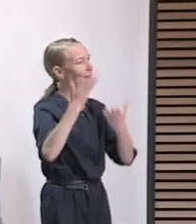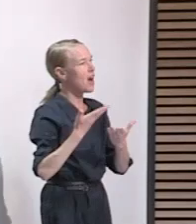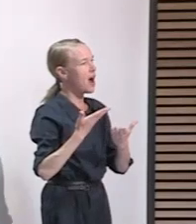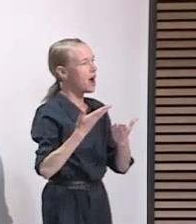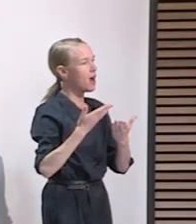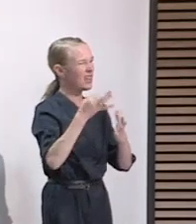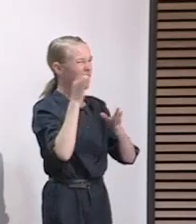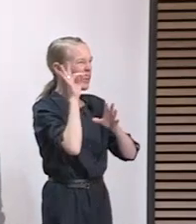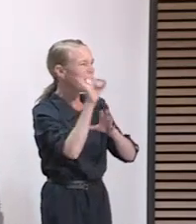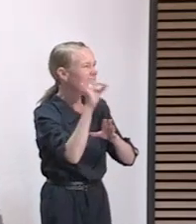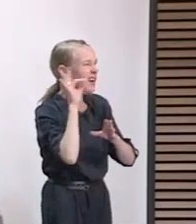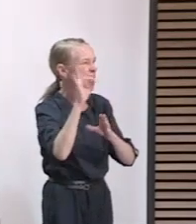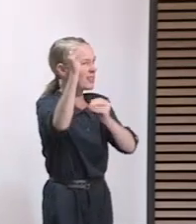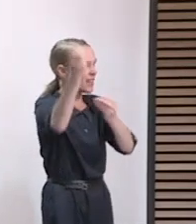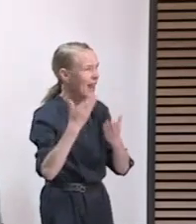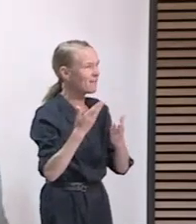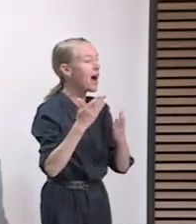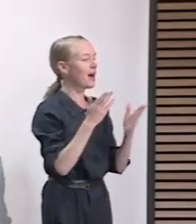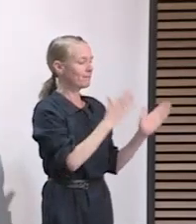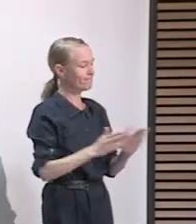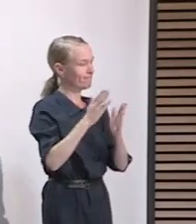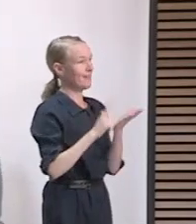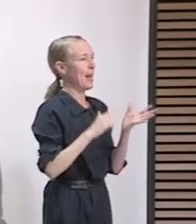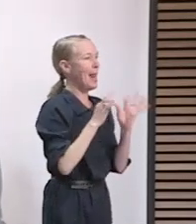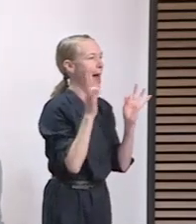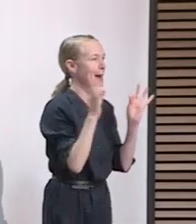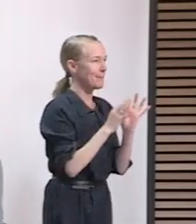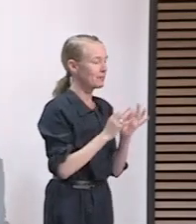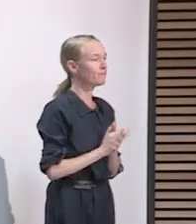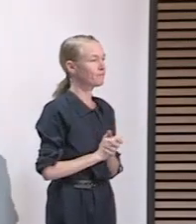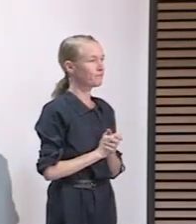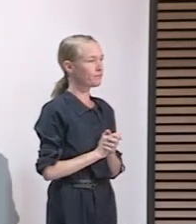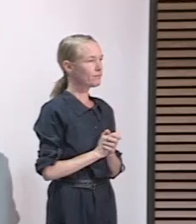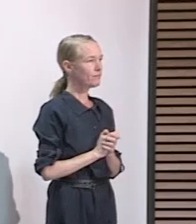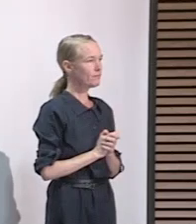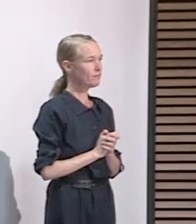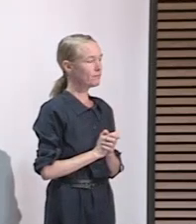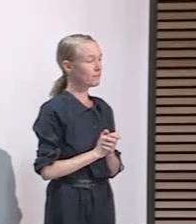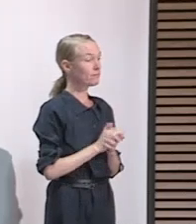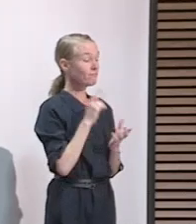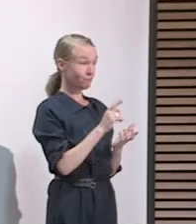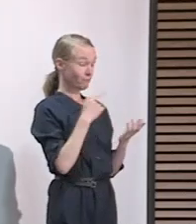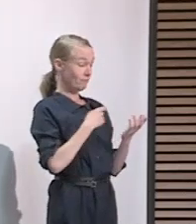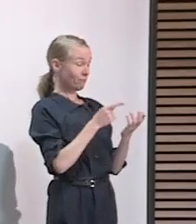there are some additional time required in order to transfer samples around the country in